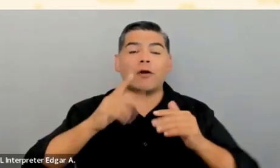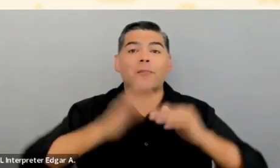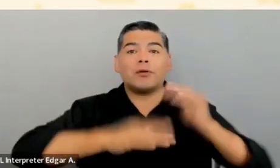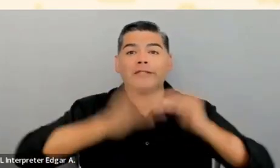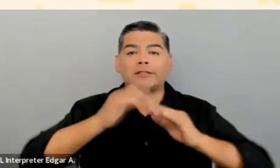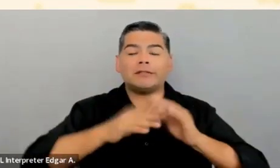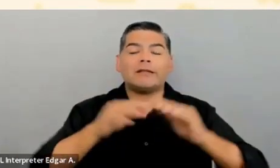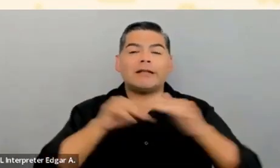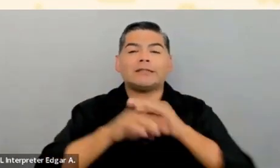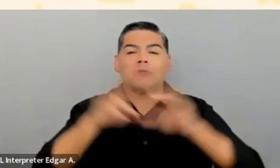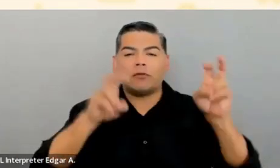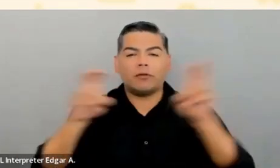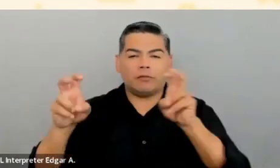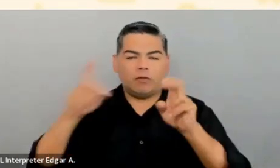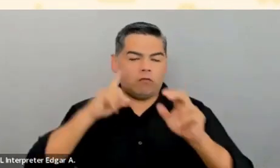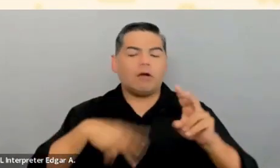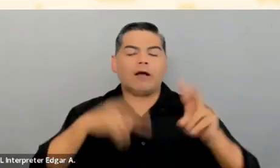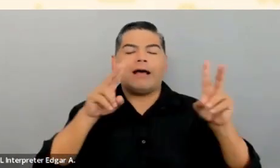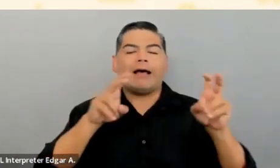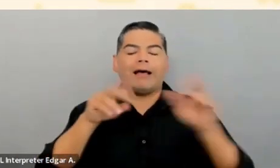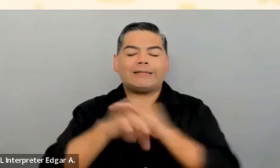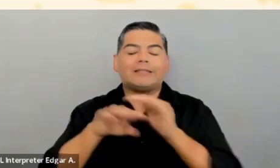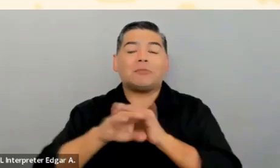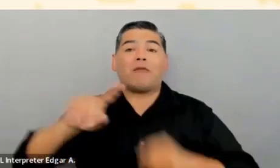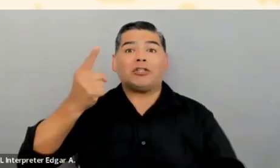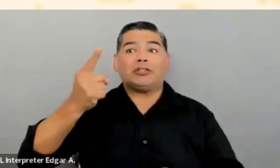for Accessible first sites with Gen Herres.